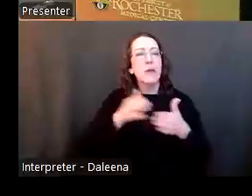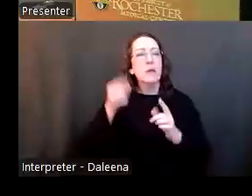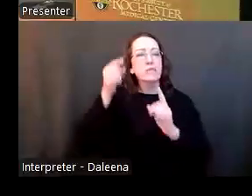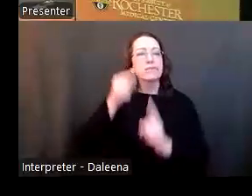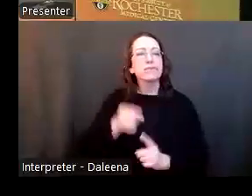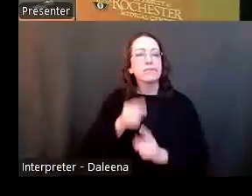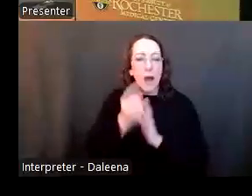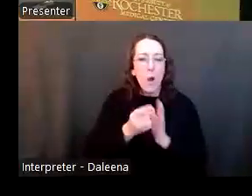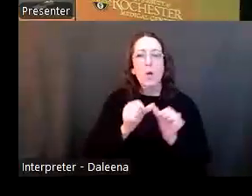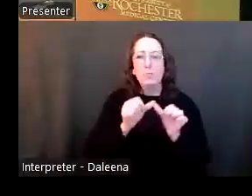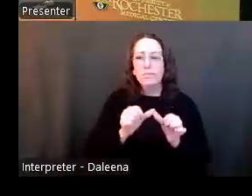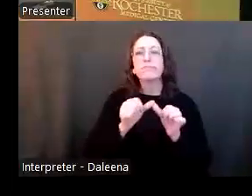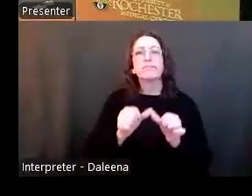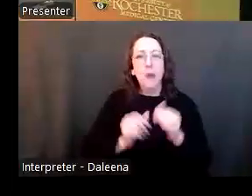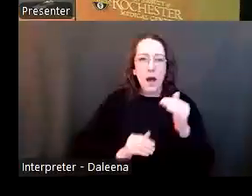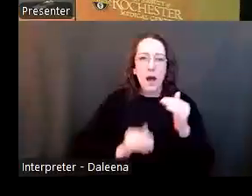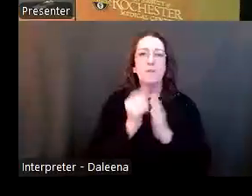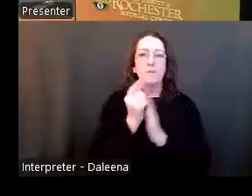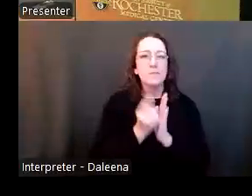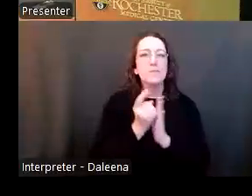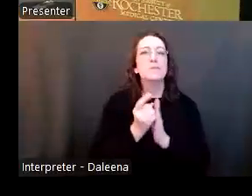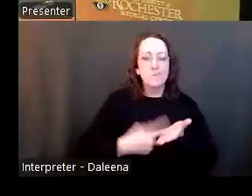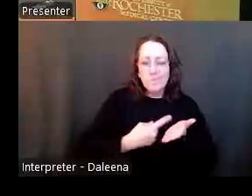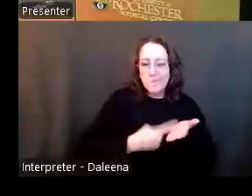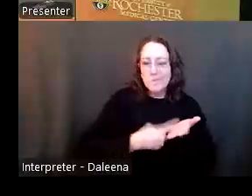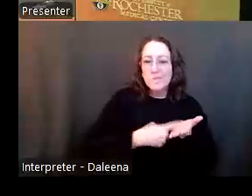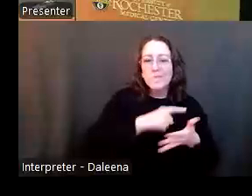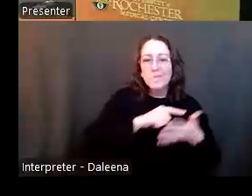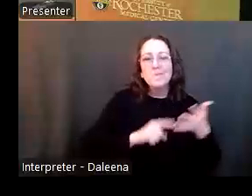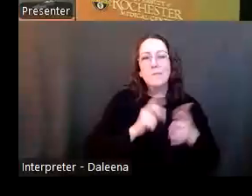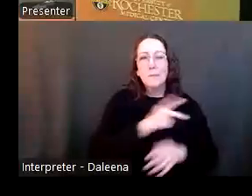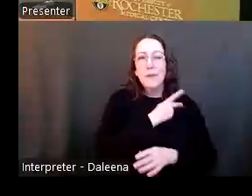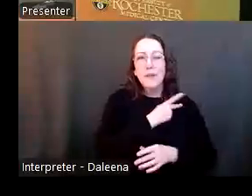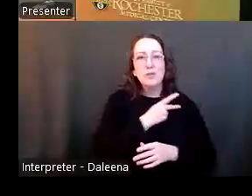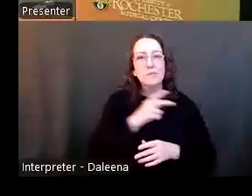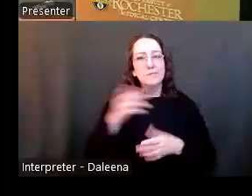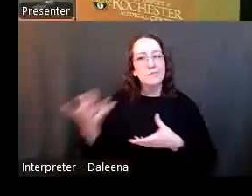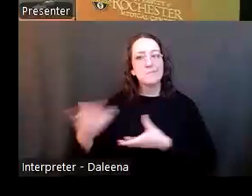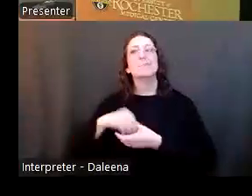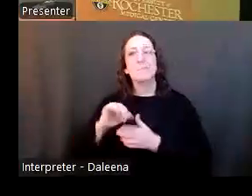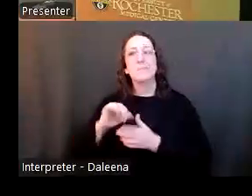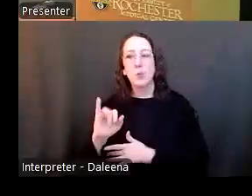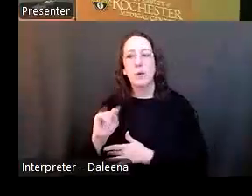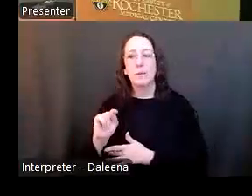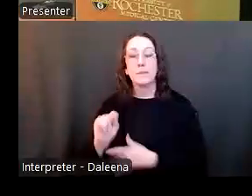usually up to an hour long to discuss all the patients who are on the units and um I just had